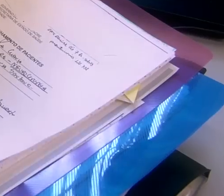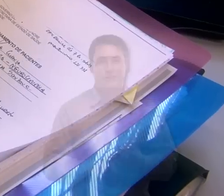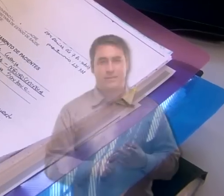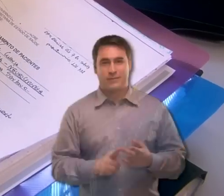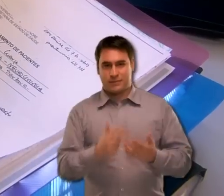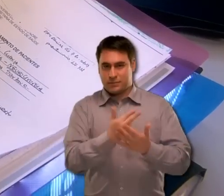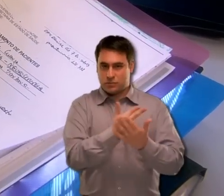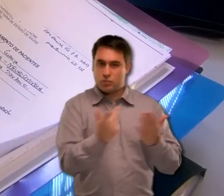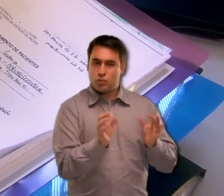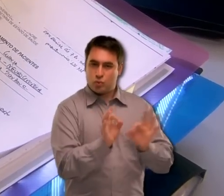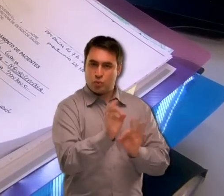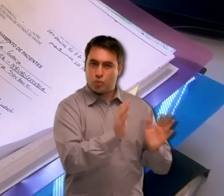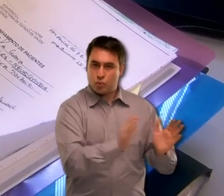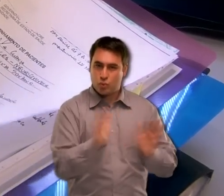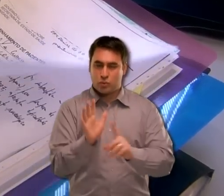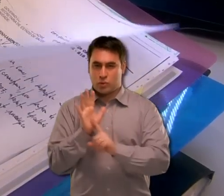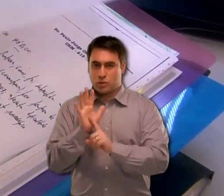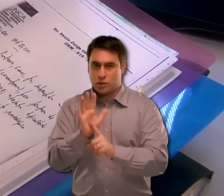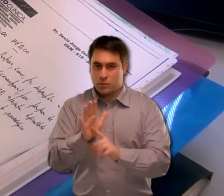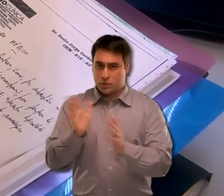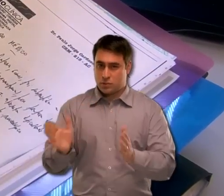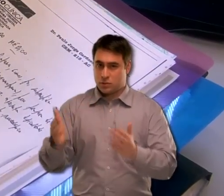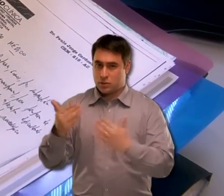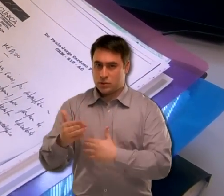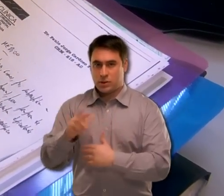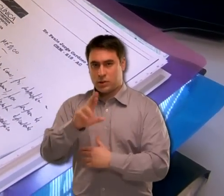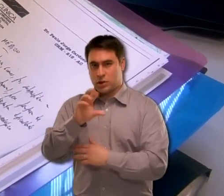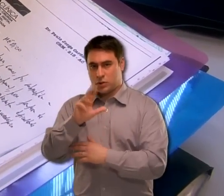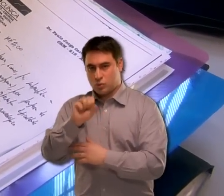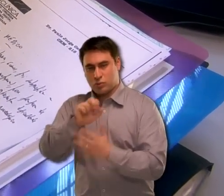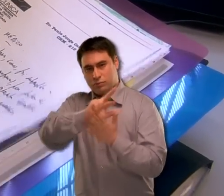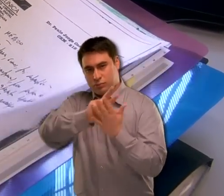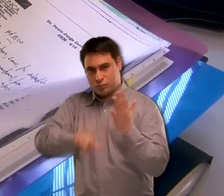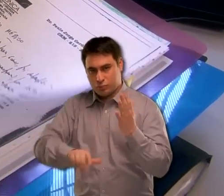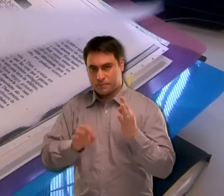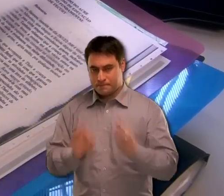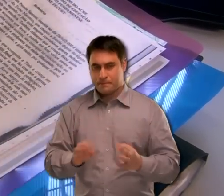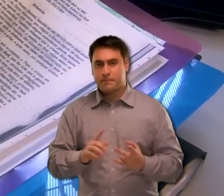The portfolio is the service organization of the multifunctional resource room.